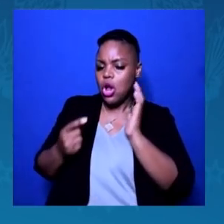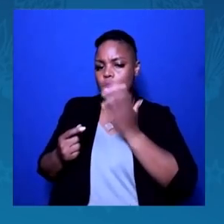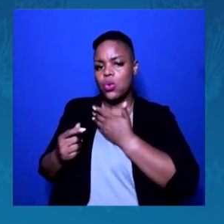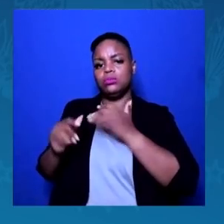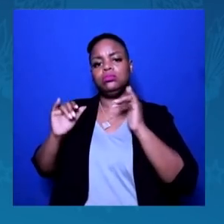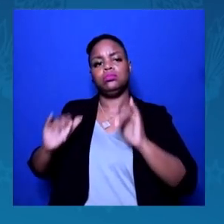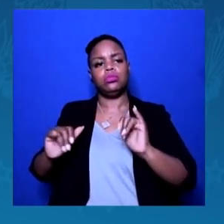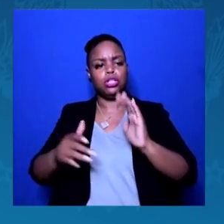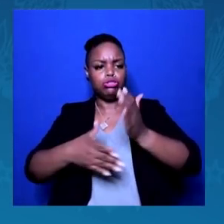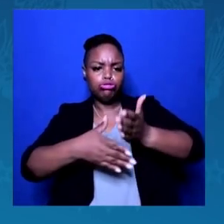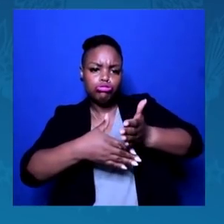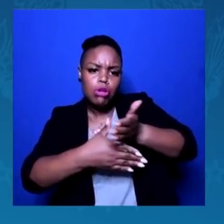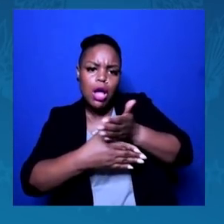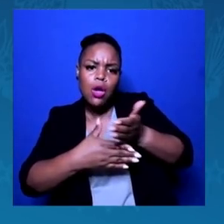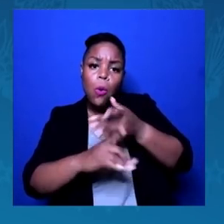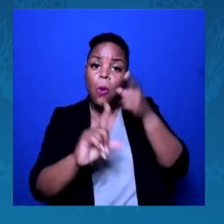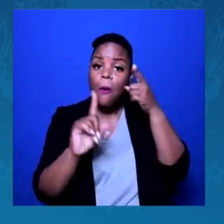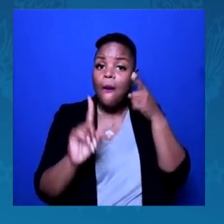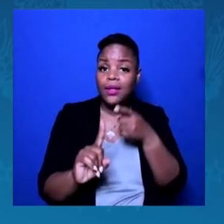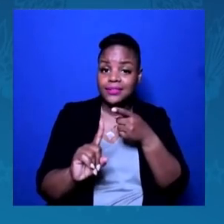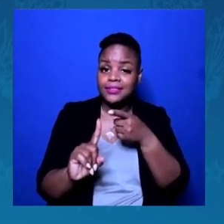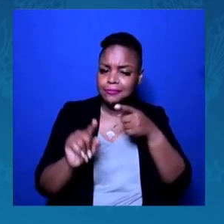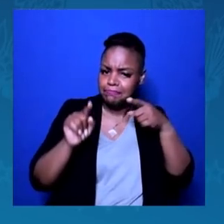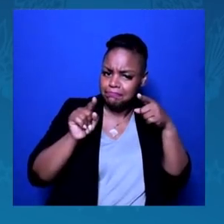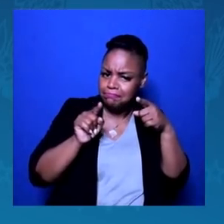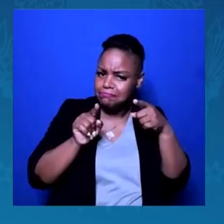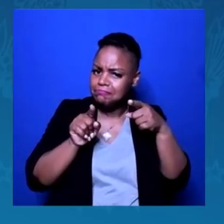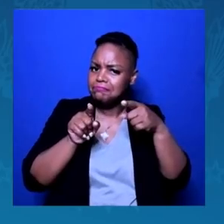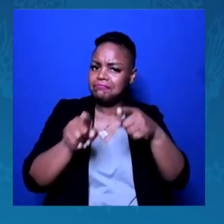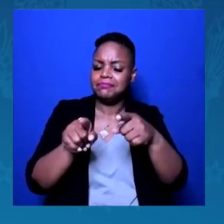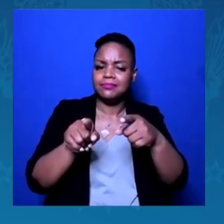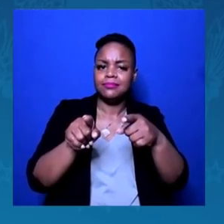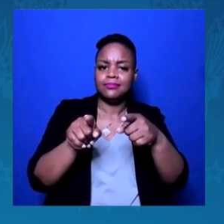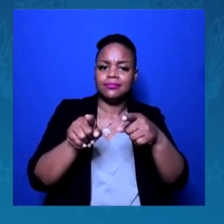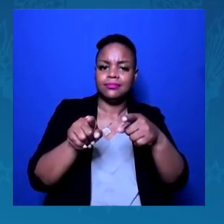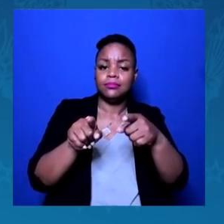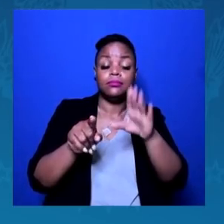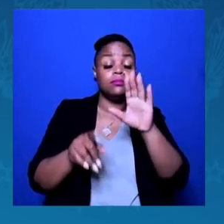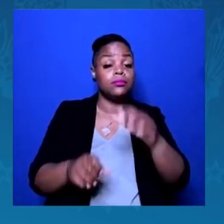to strengthen both our nation's security and economic standing